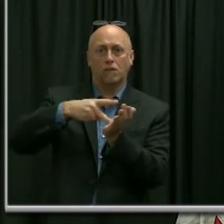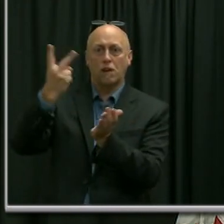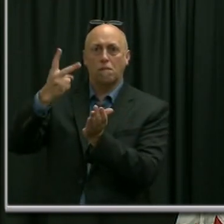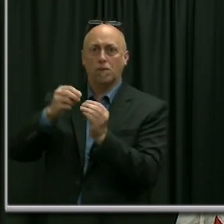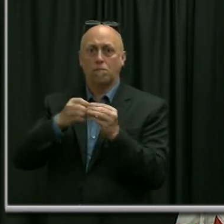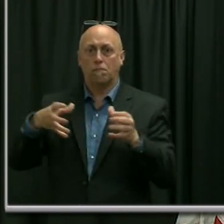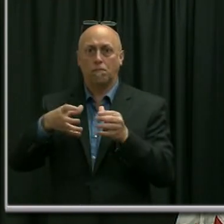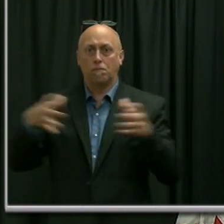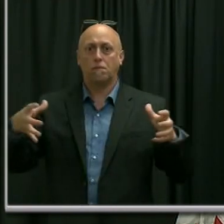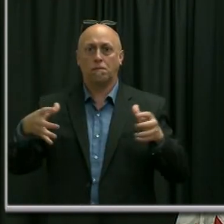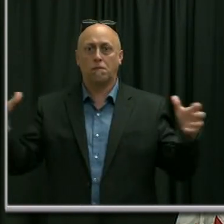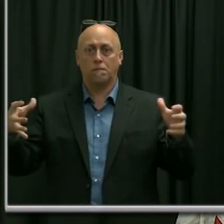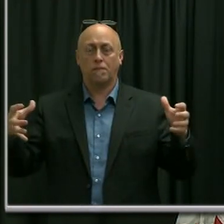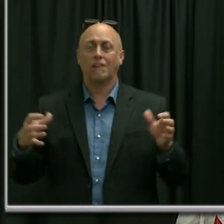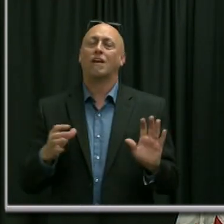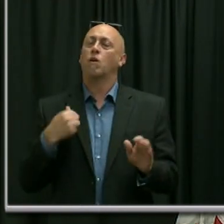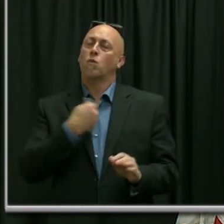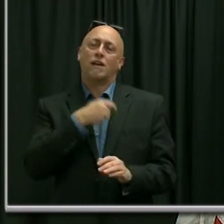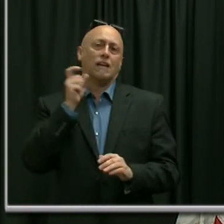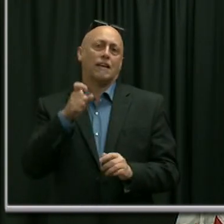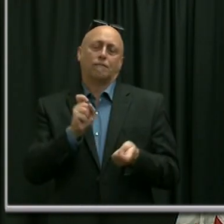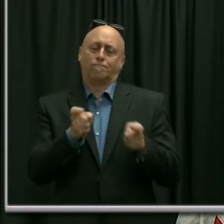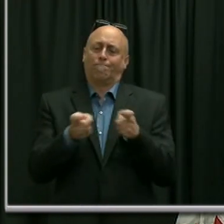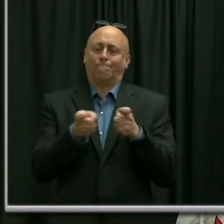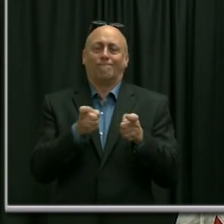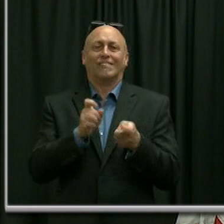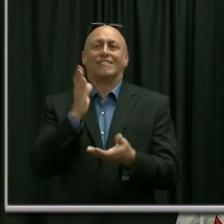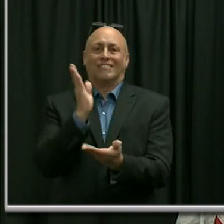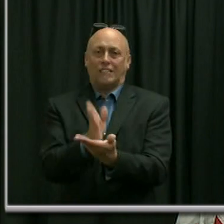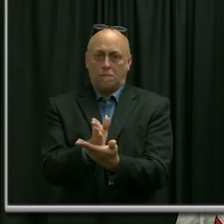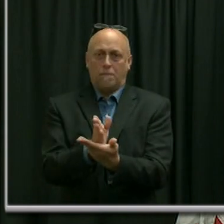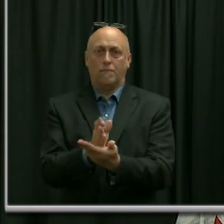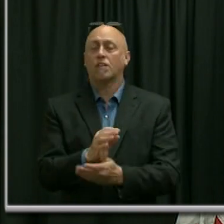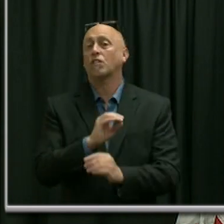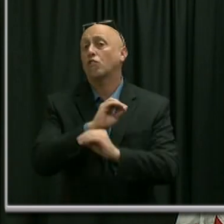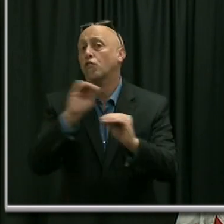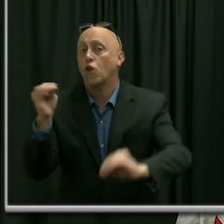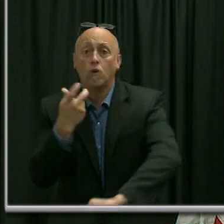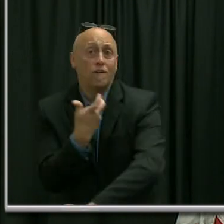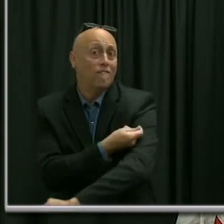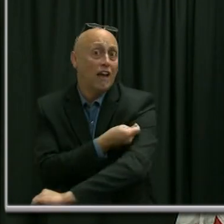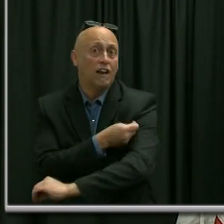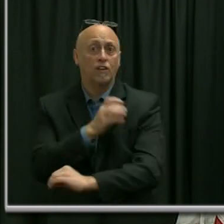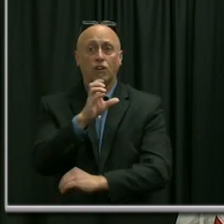NUMBER OF PEOPLE WHO HAVE THIS VIRUS COULD DOUBLE. UNLESS WE DO SOMETHING TO STOP IT. AS YOU